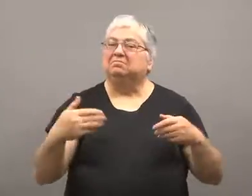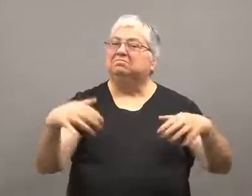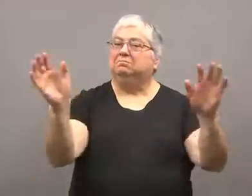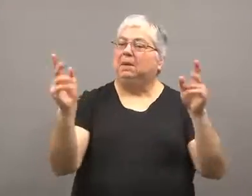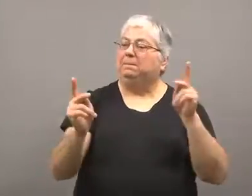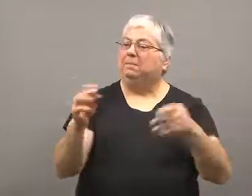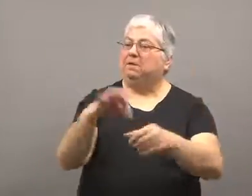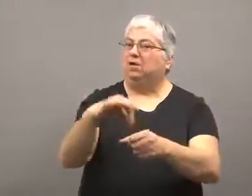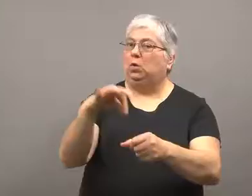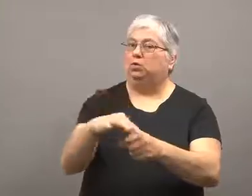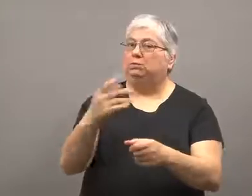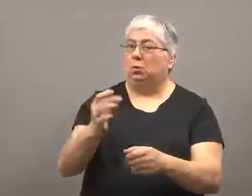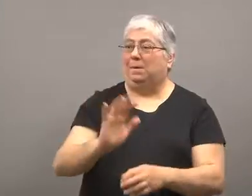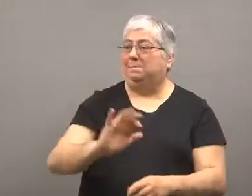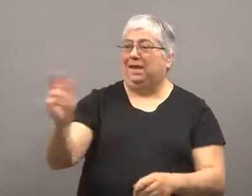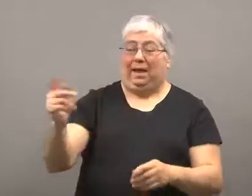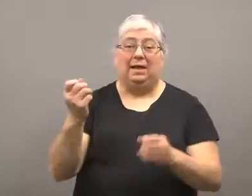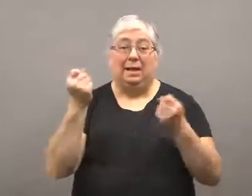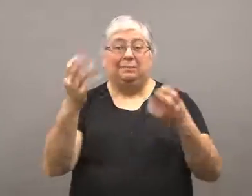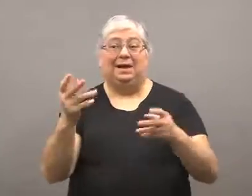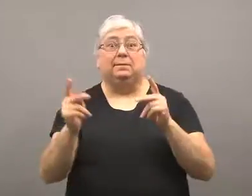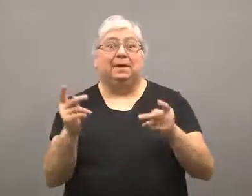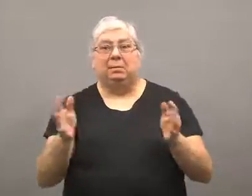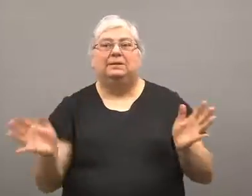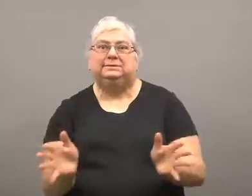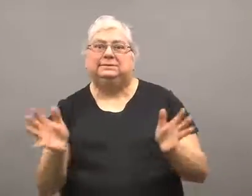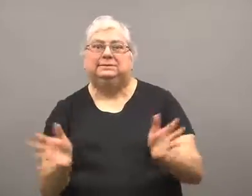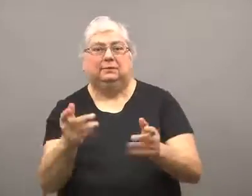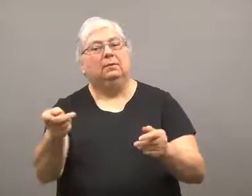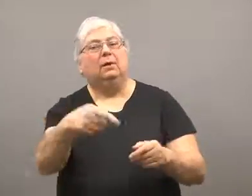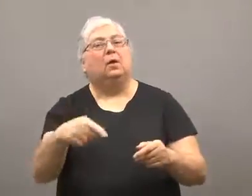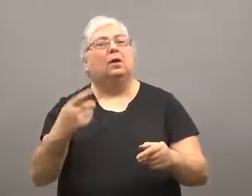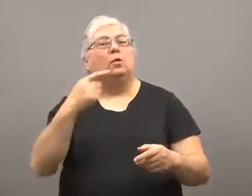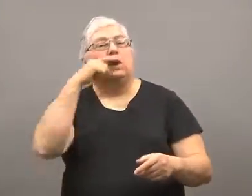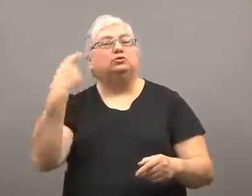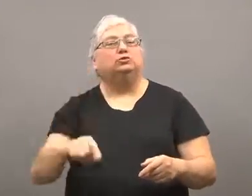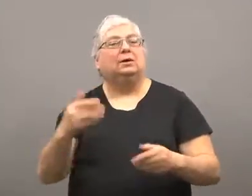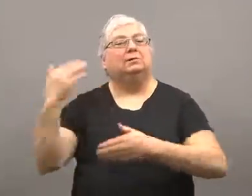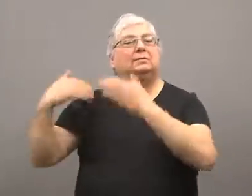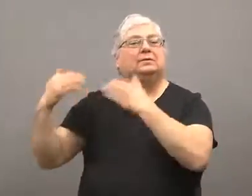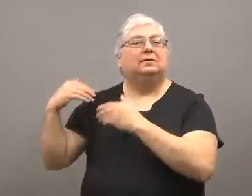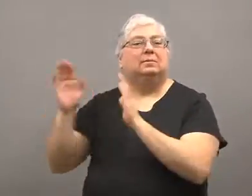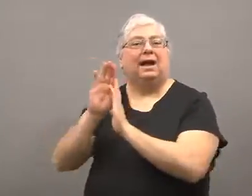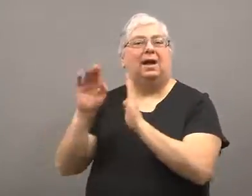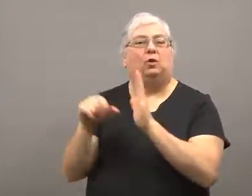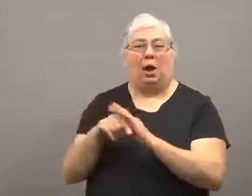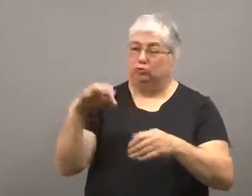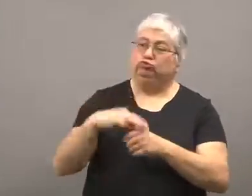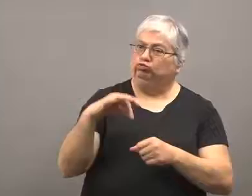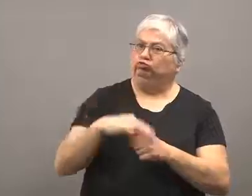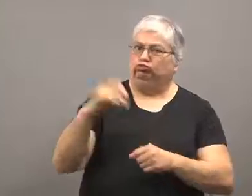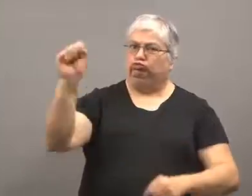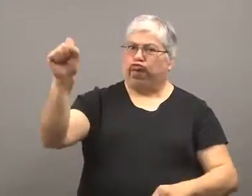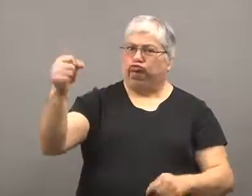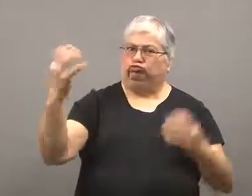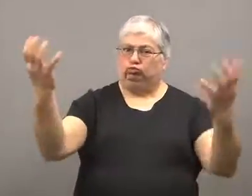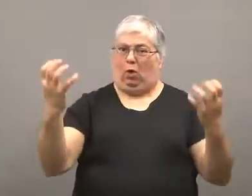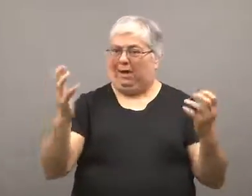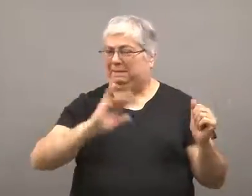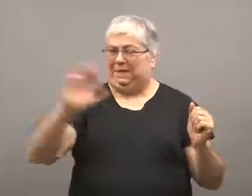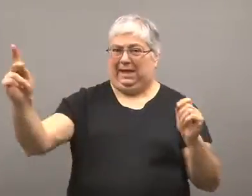The people were told to vote on it.